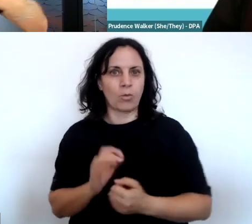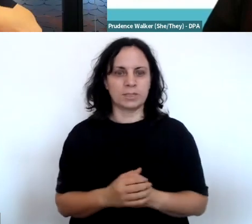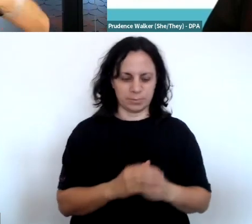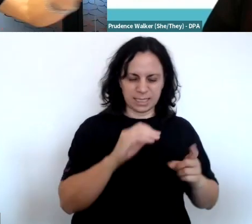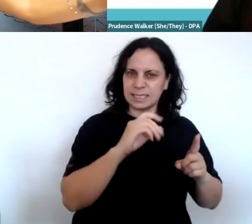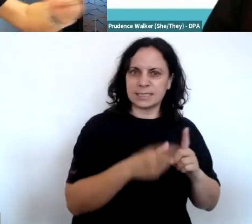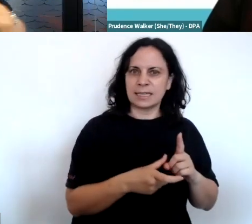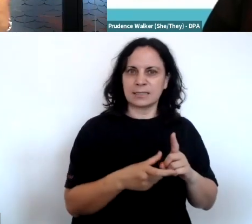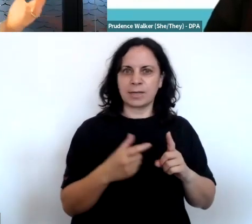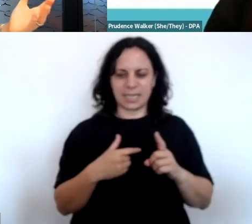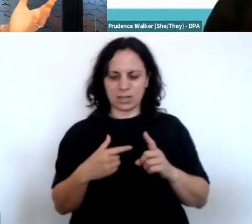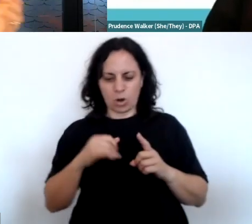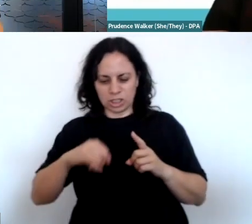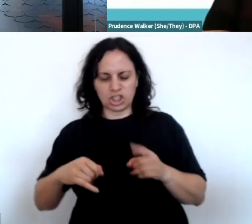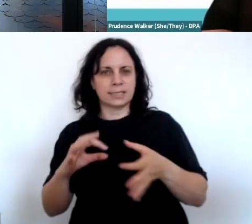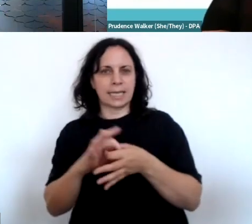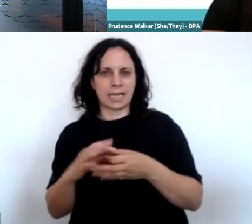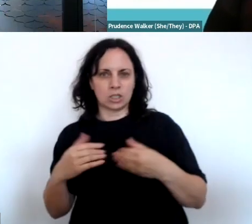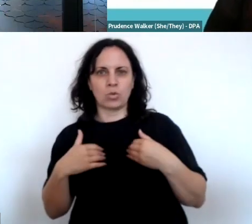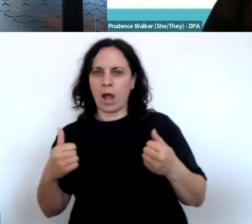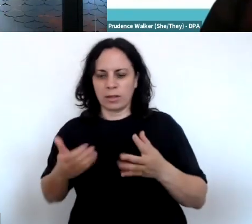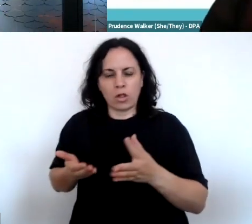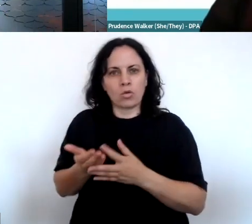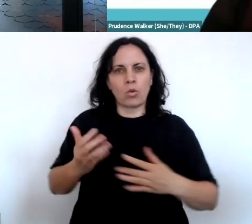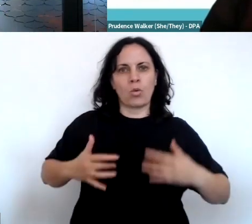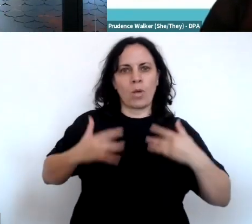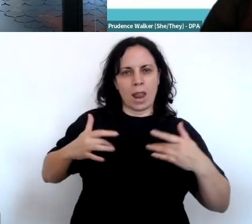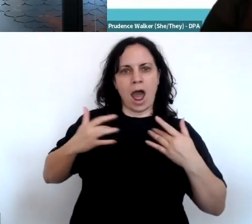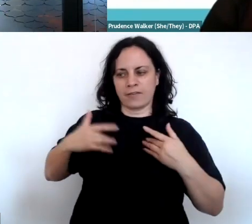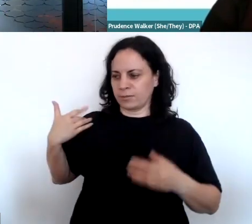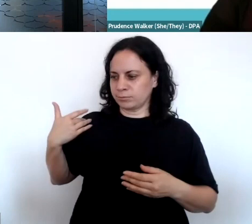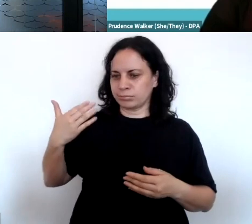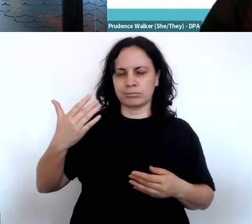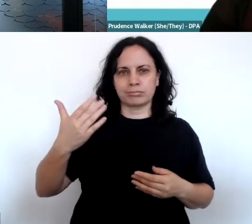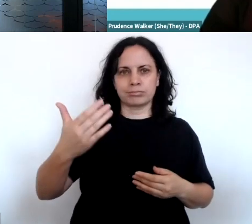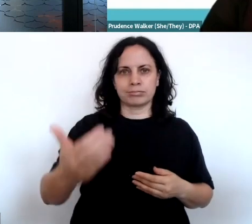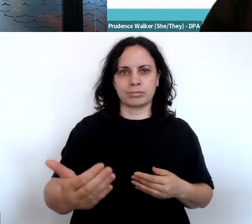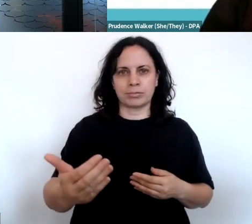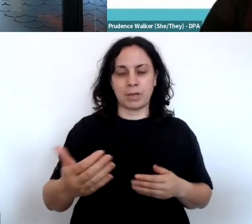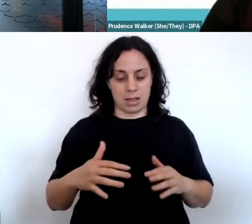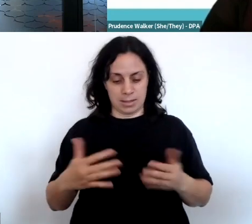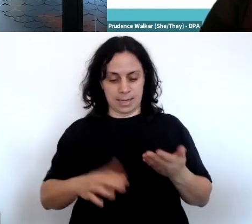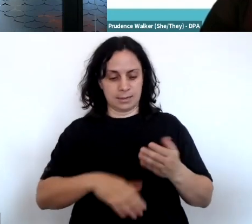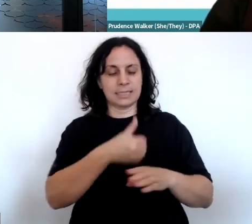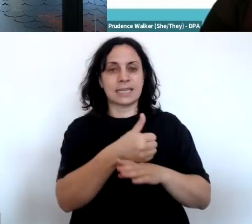all of life journey. And so the establishment of Whaikaha is to recognize that